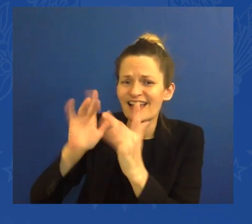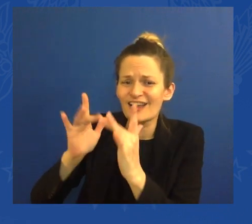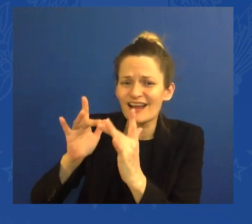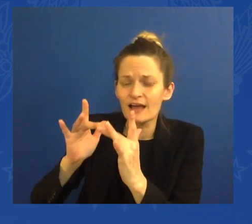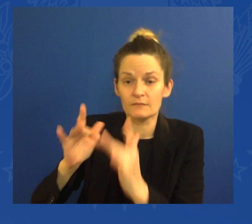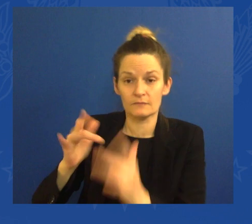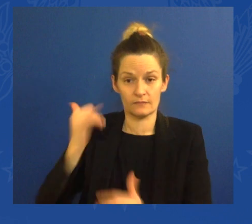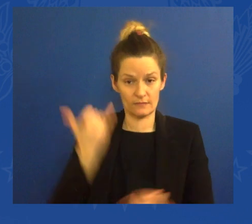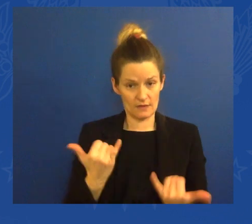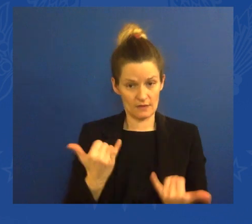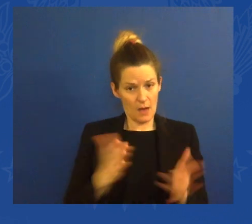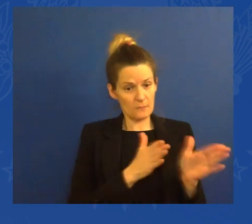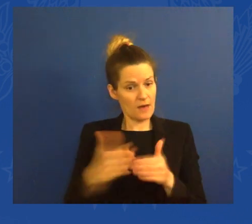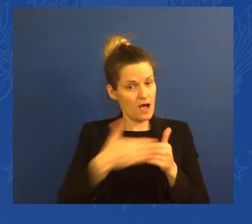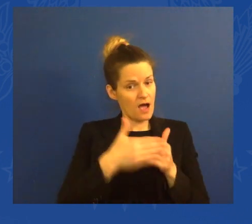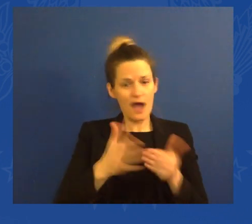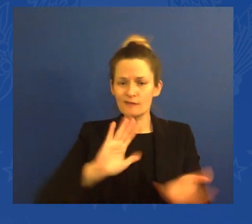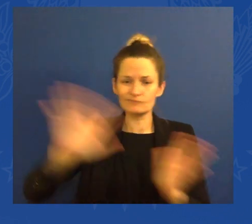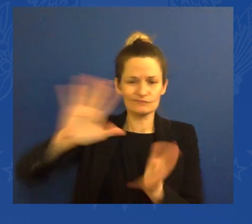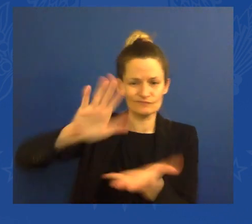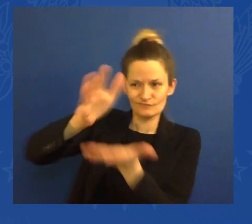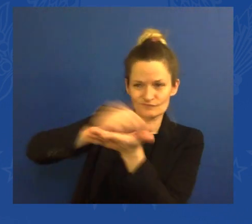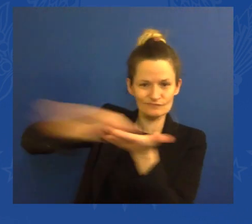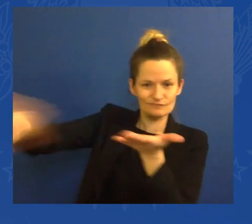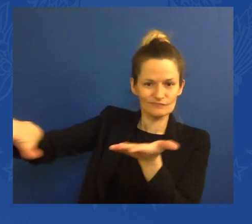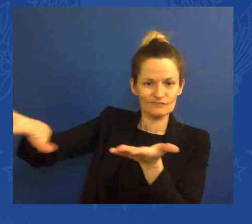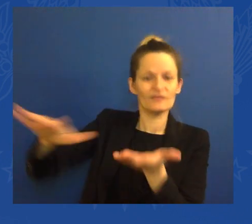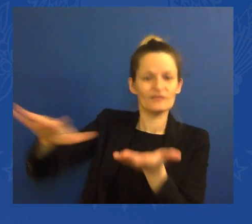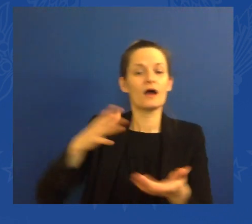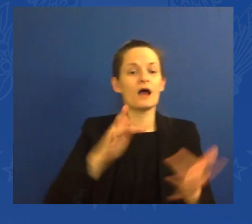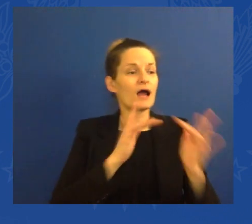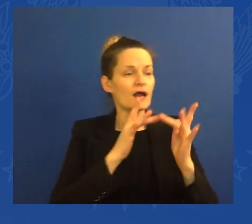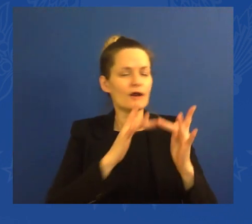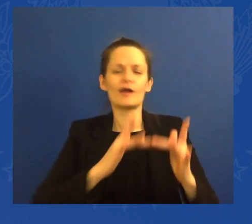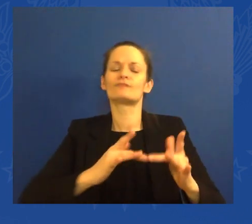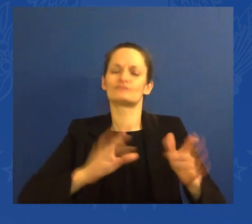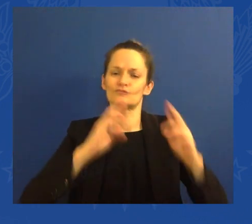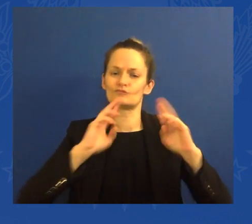And that's big for rural communities. It helps farmers engage in precision agriculture,